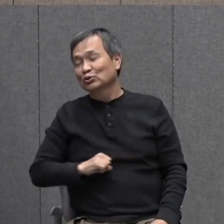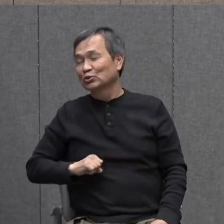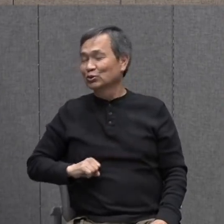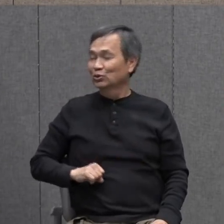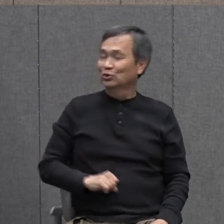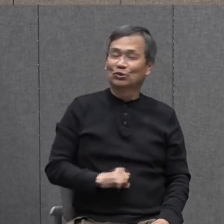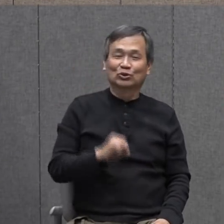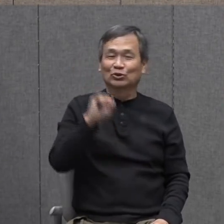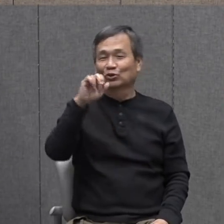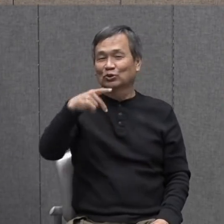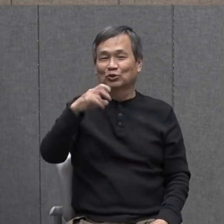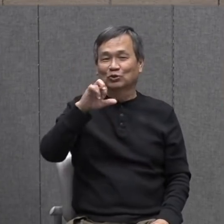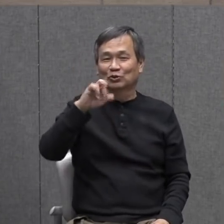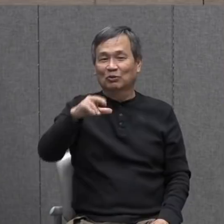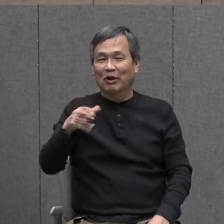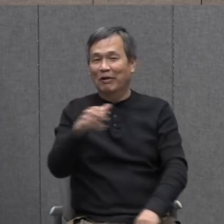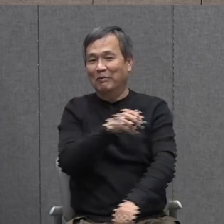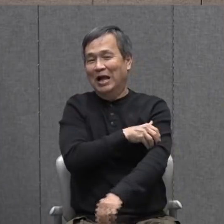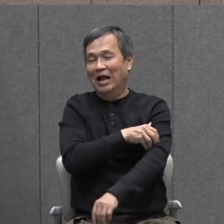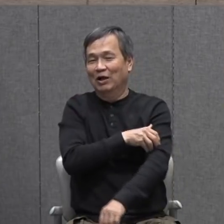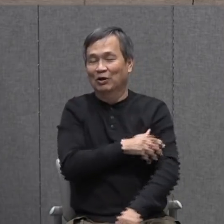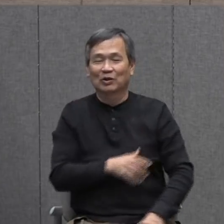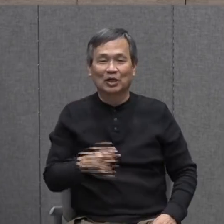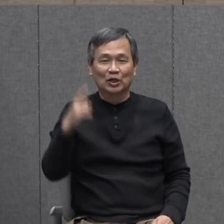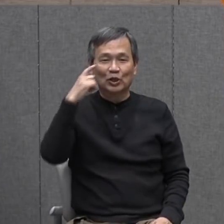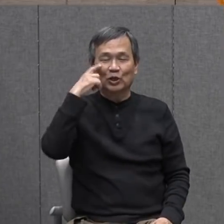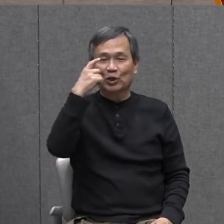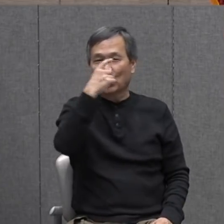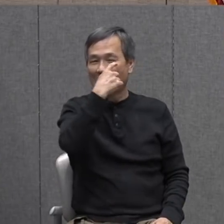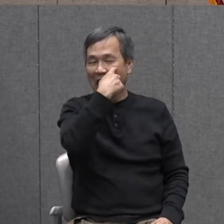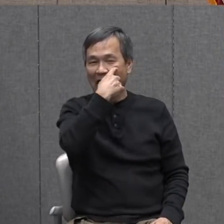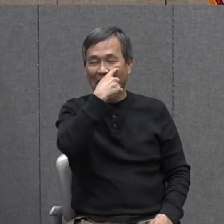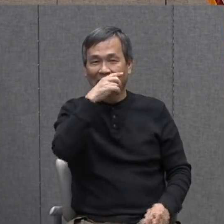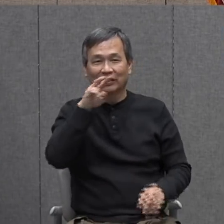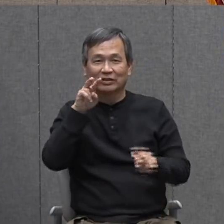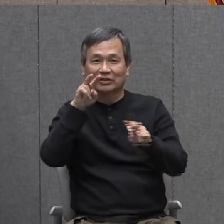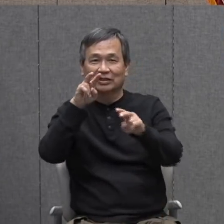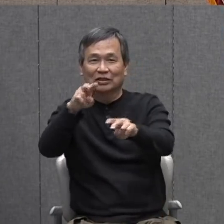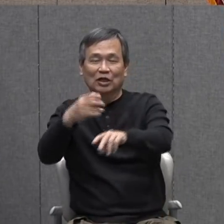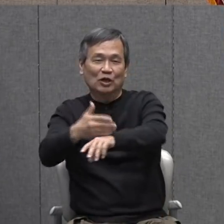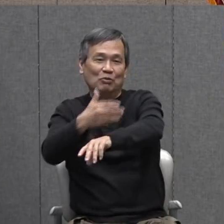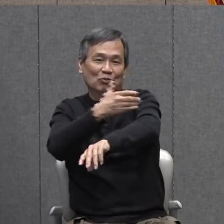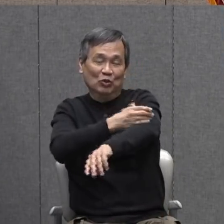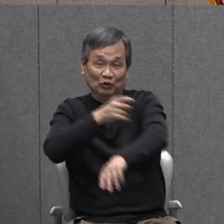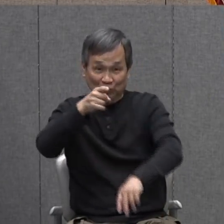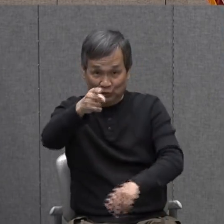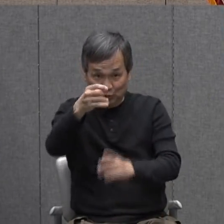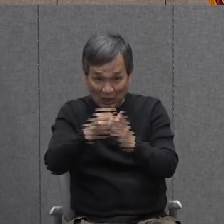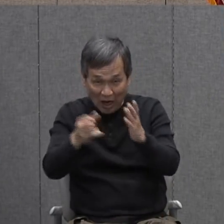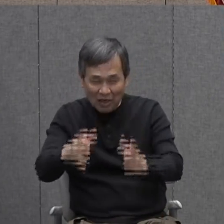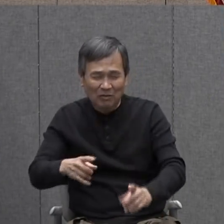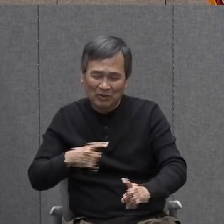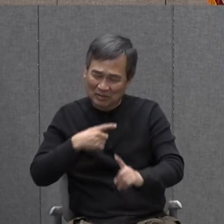not only as an artist but as a human. The better you are at observing what's happening around you